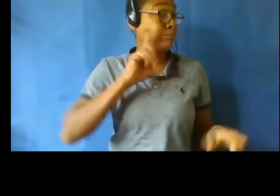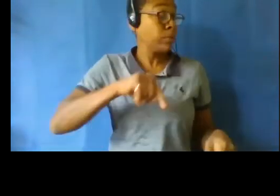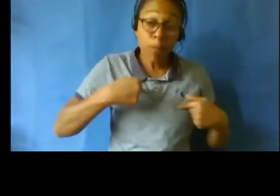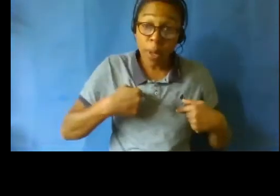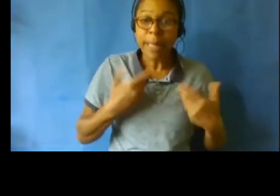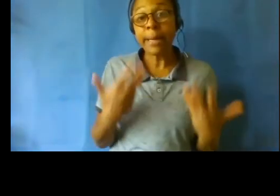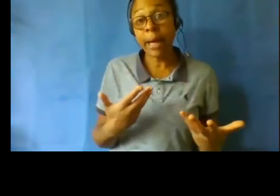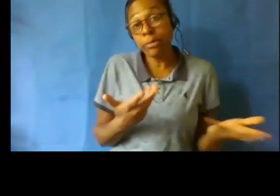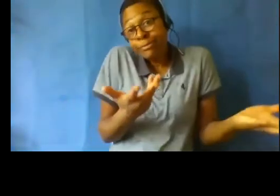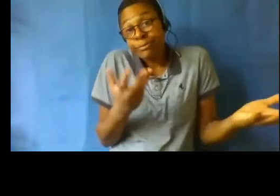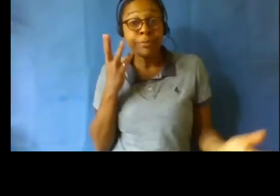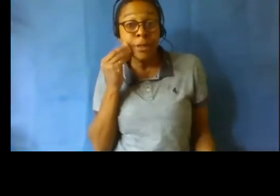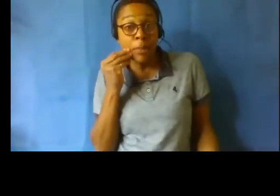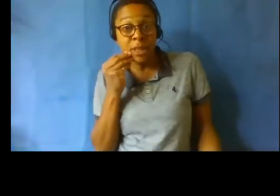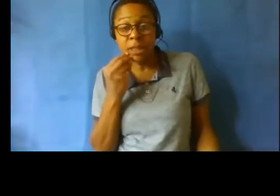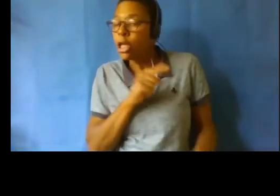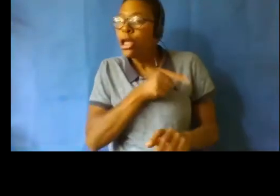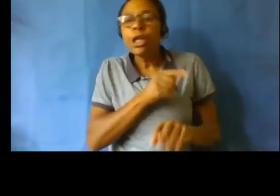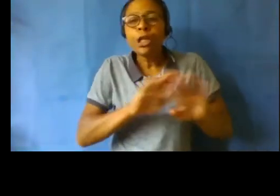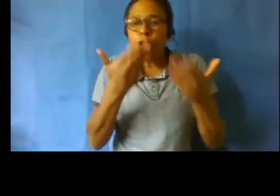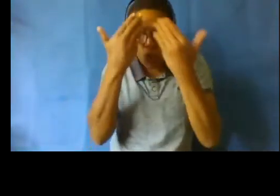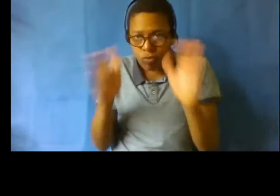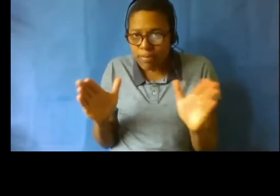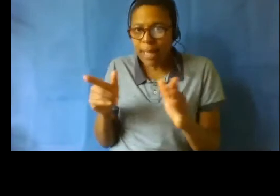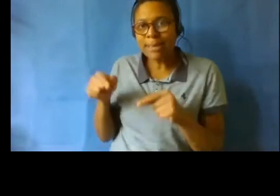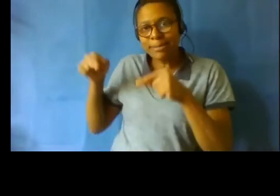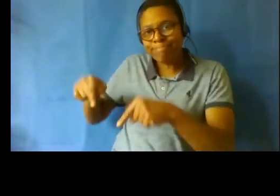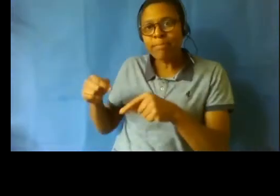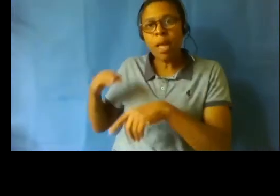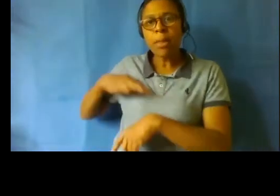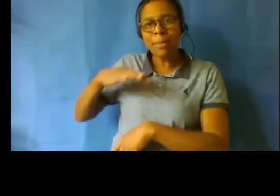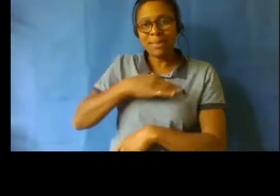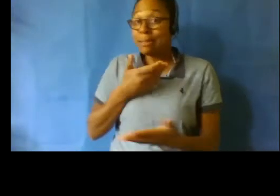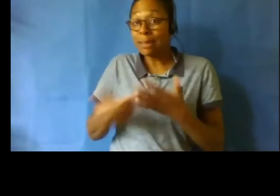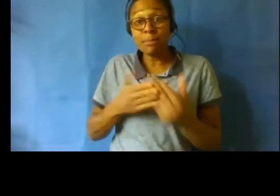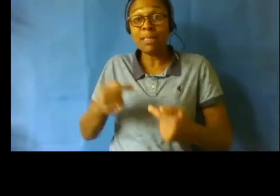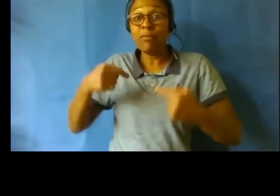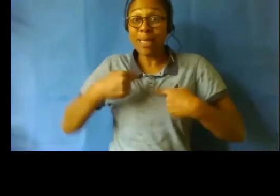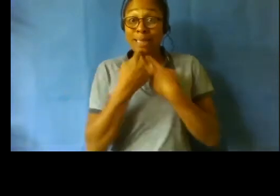medical occasion in that way whether I'm doing it or someone else we know that